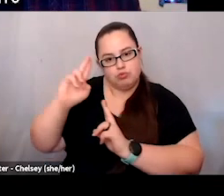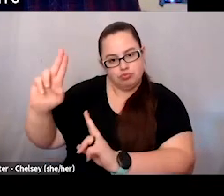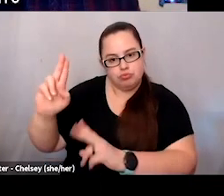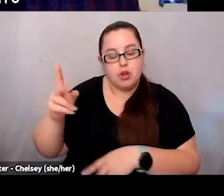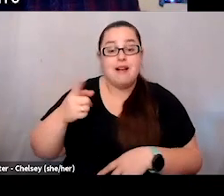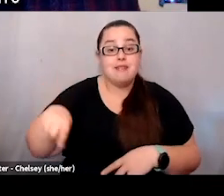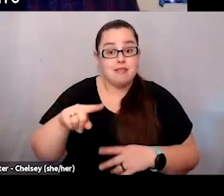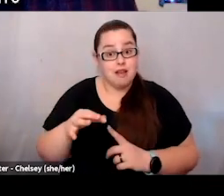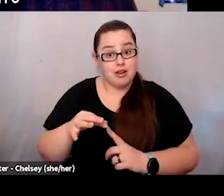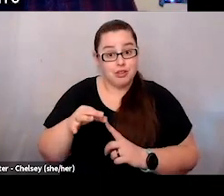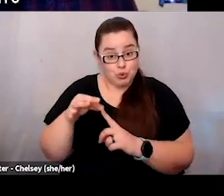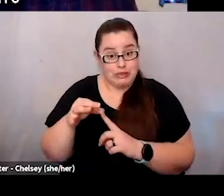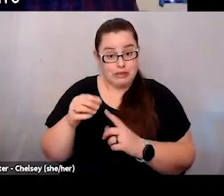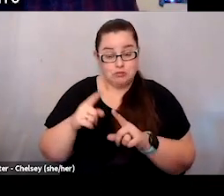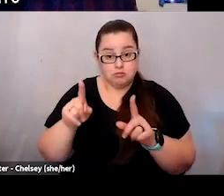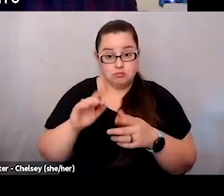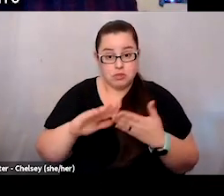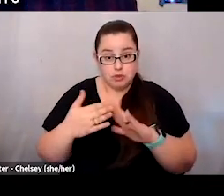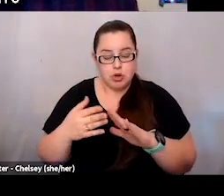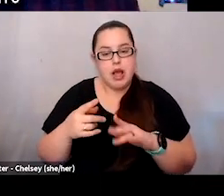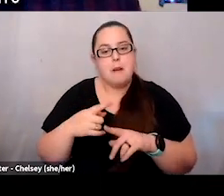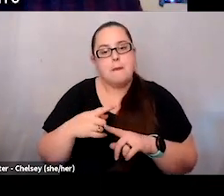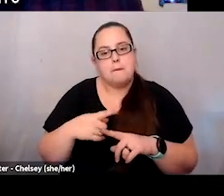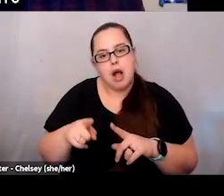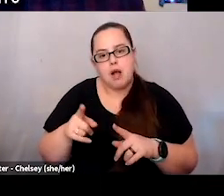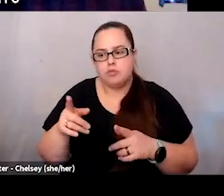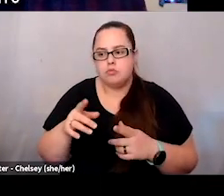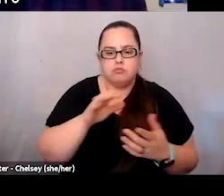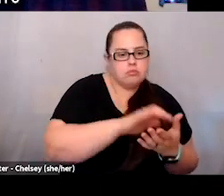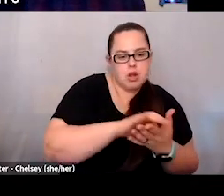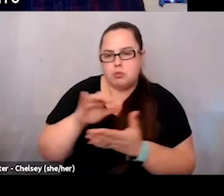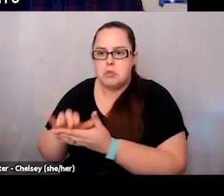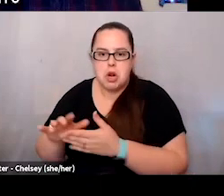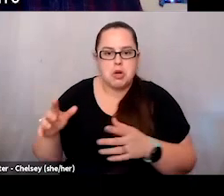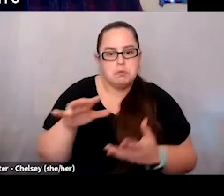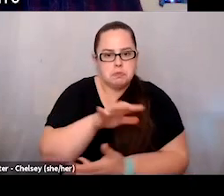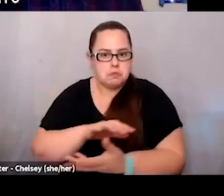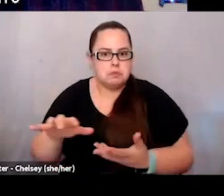intermarriage. So if you meet somebody who's Mono, they probably have Yokuts relatives,